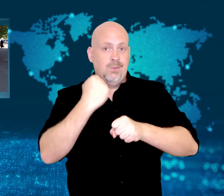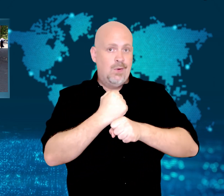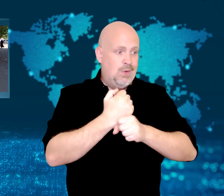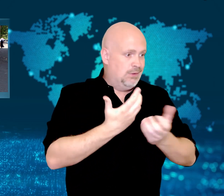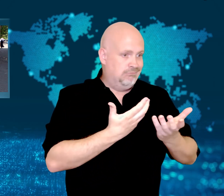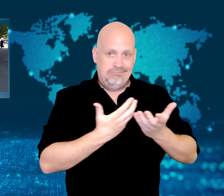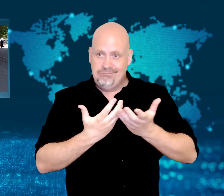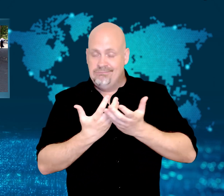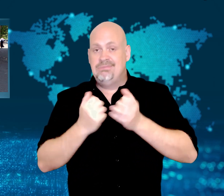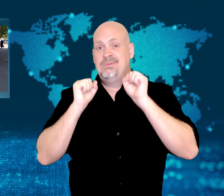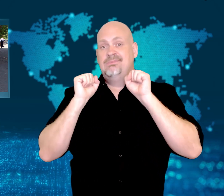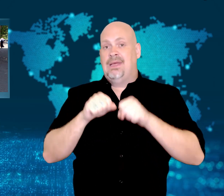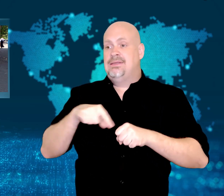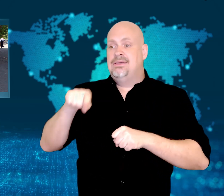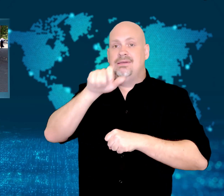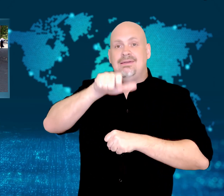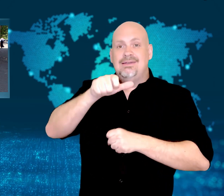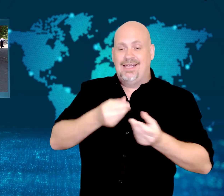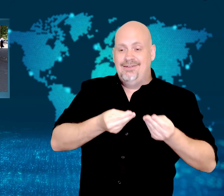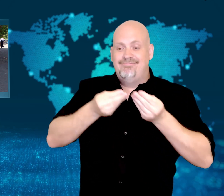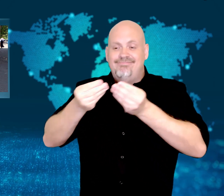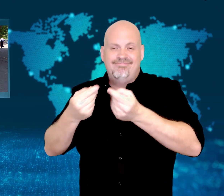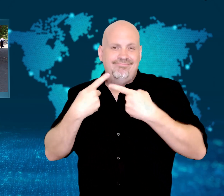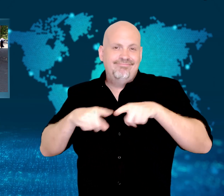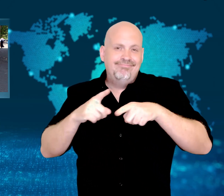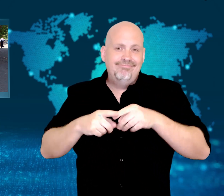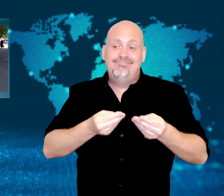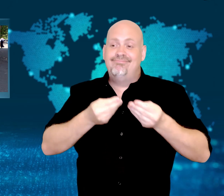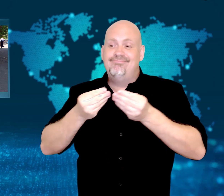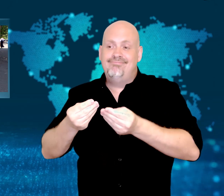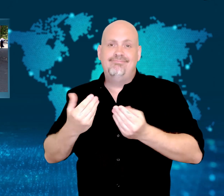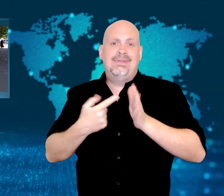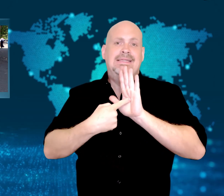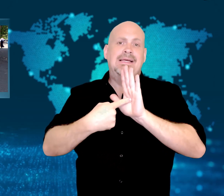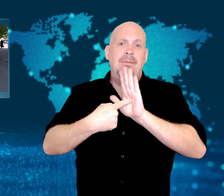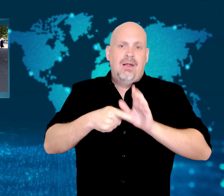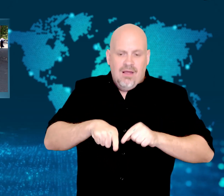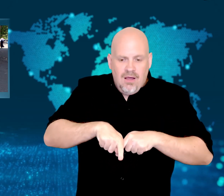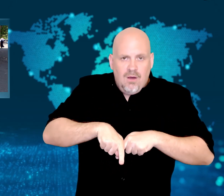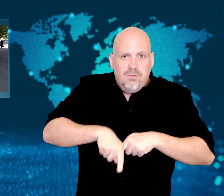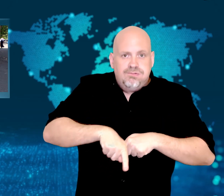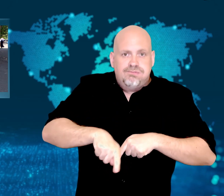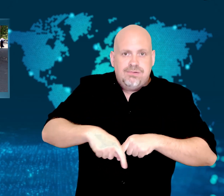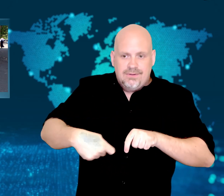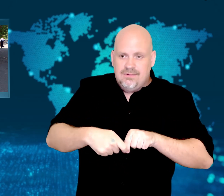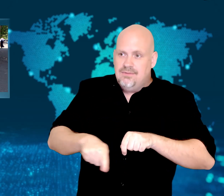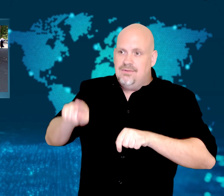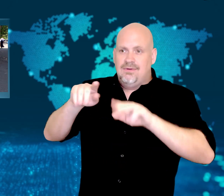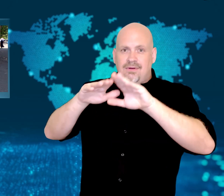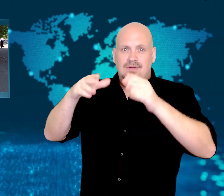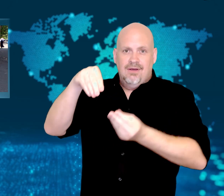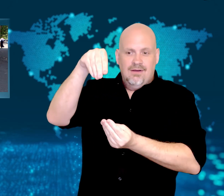and reuse medical equipment, including catheters that have been